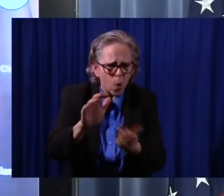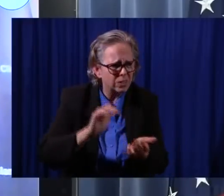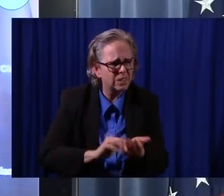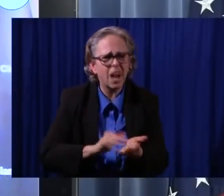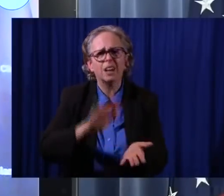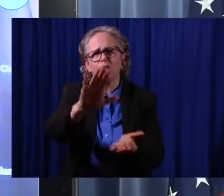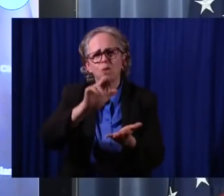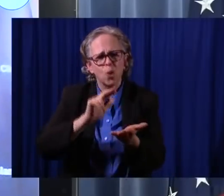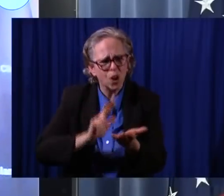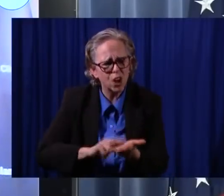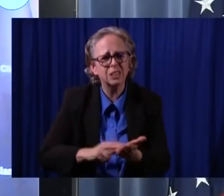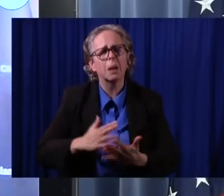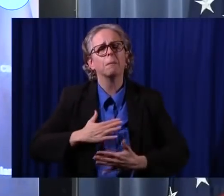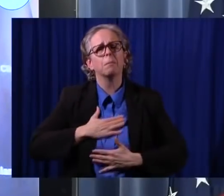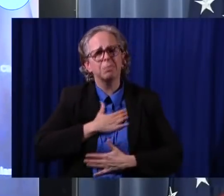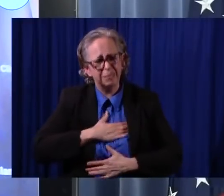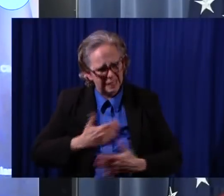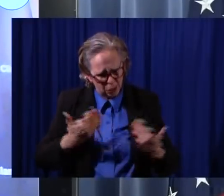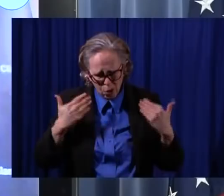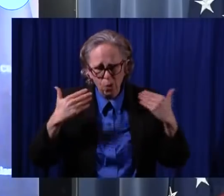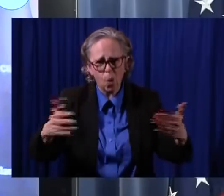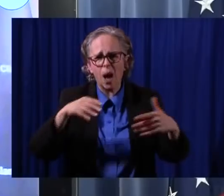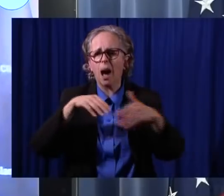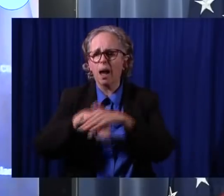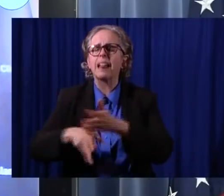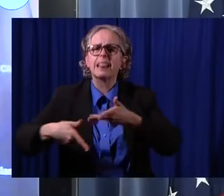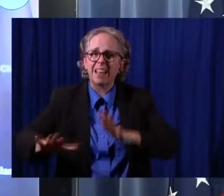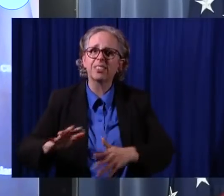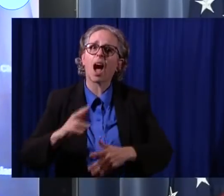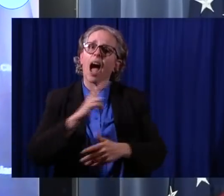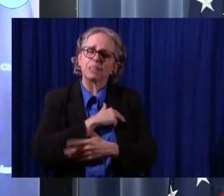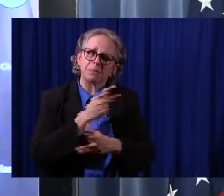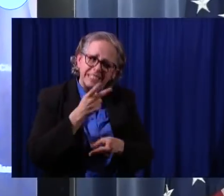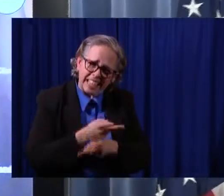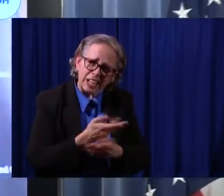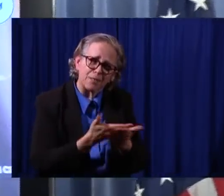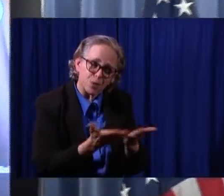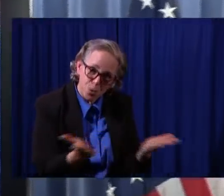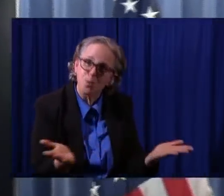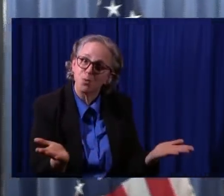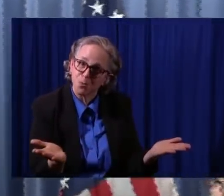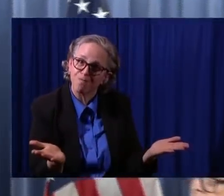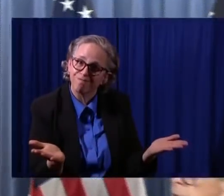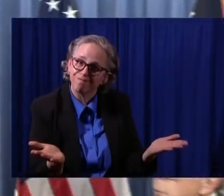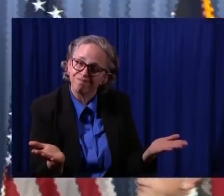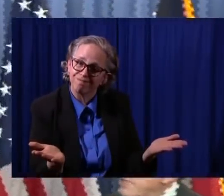CREATED A SAFE ENVIRONMENT AND IT'S REALLY IMPORTANT NOT TO